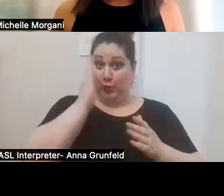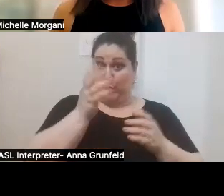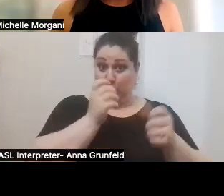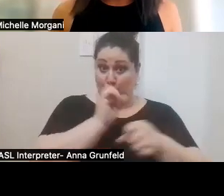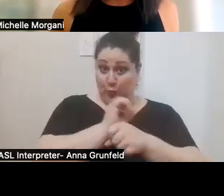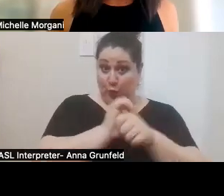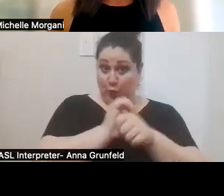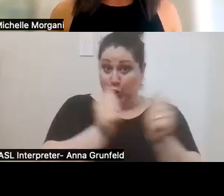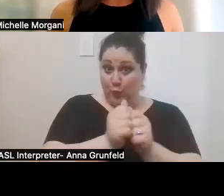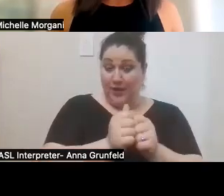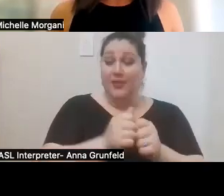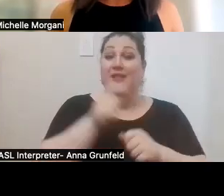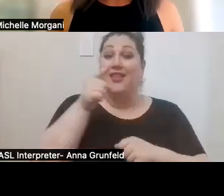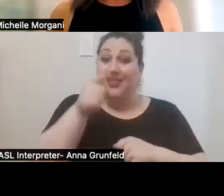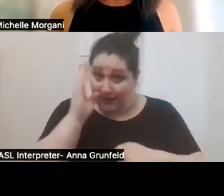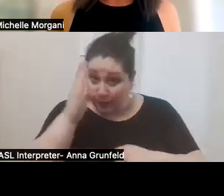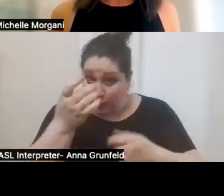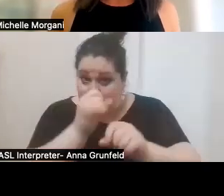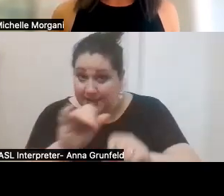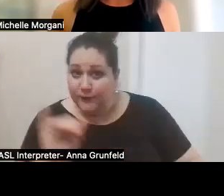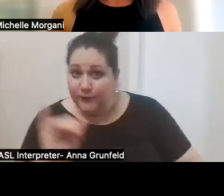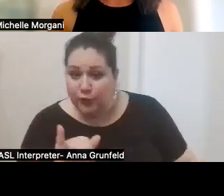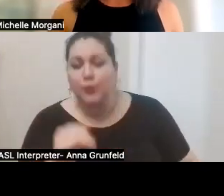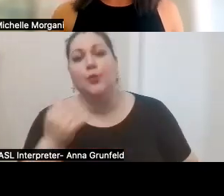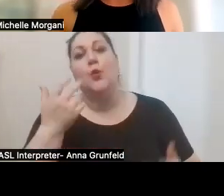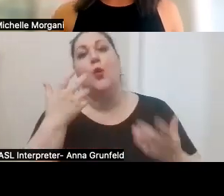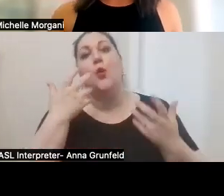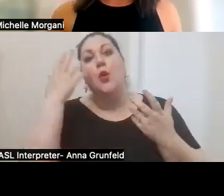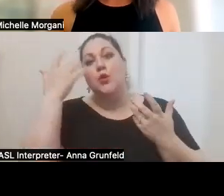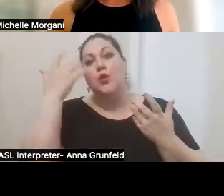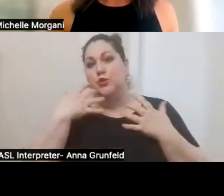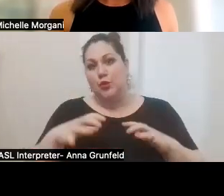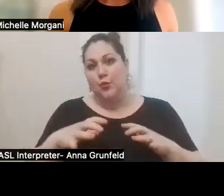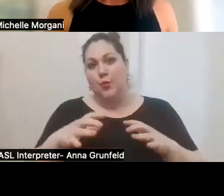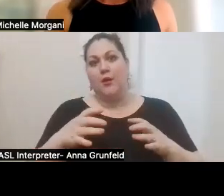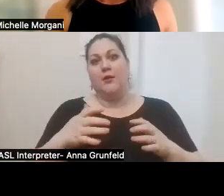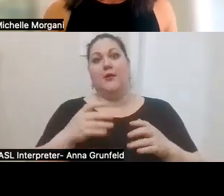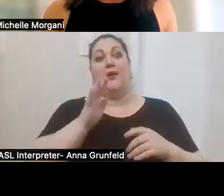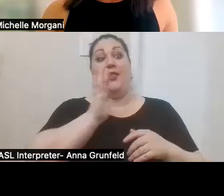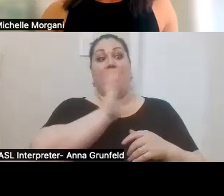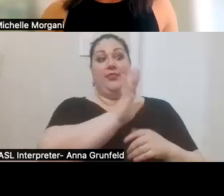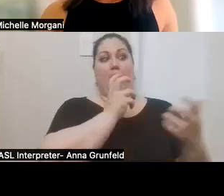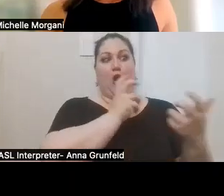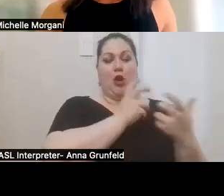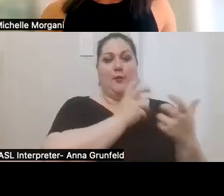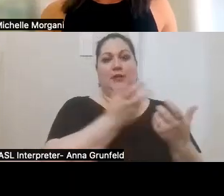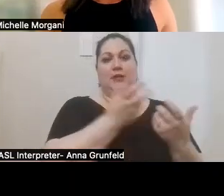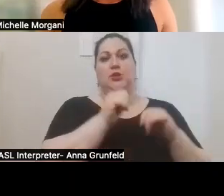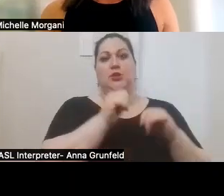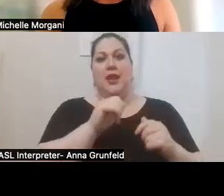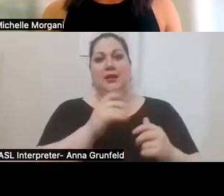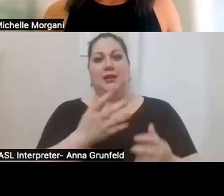putting any additional barriers or any additional stress on others. All right, next slide please.